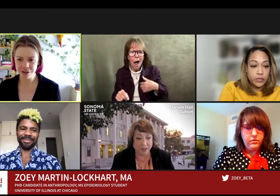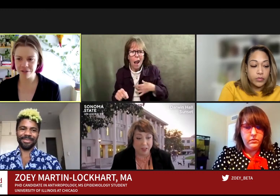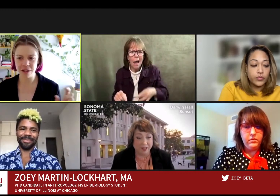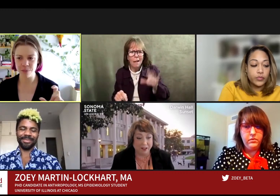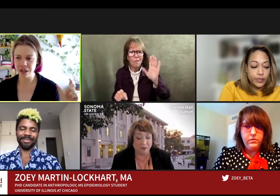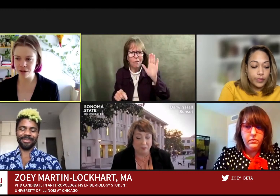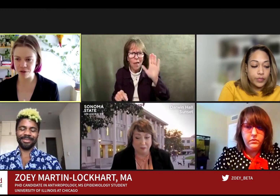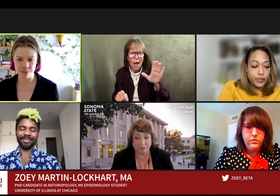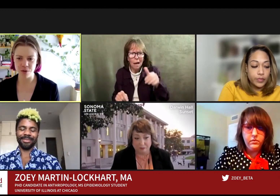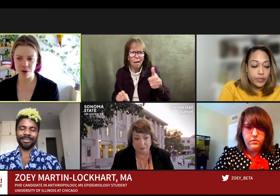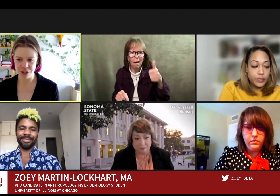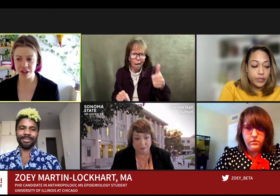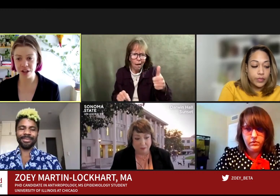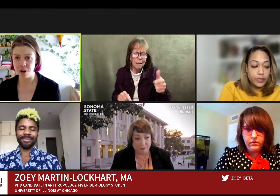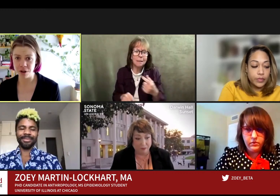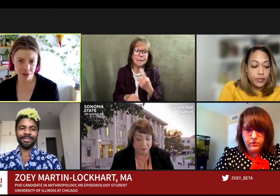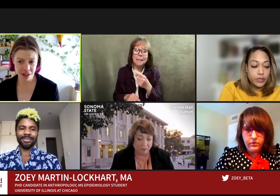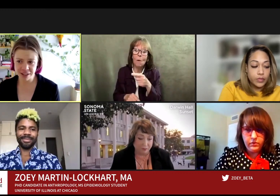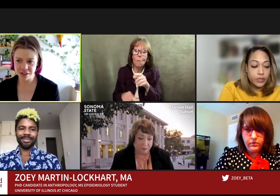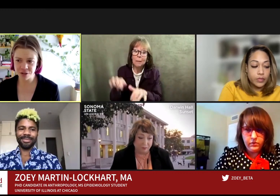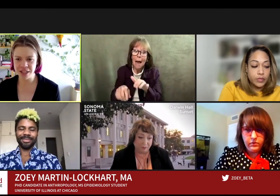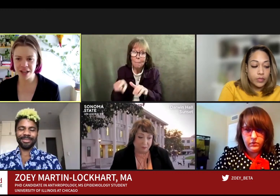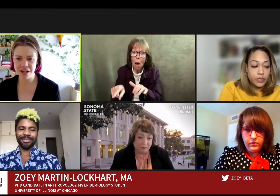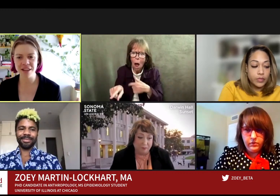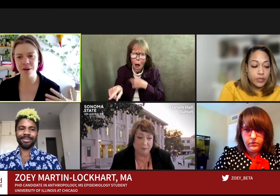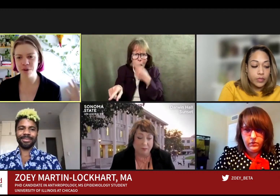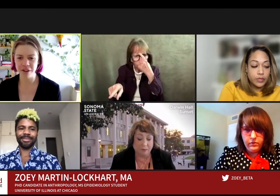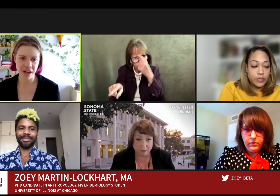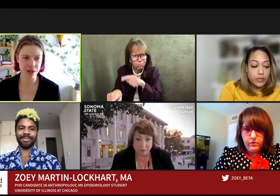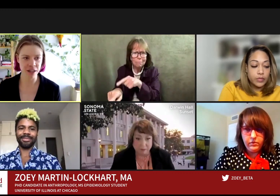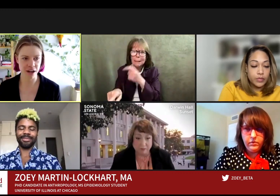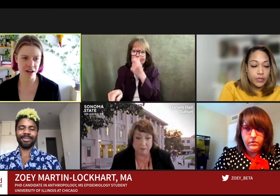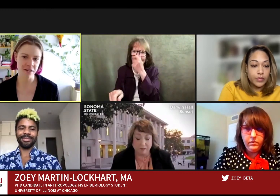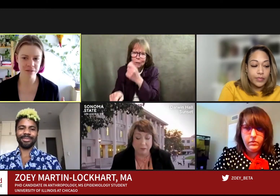If somebody drops a question that you also think is interesting,